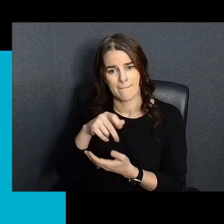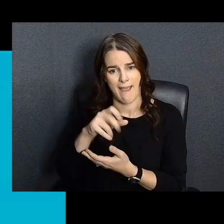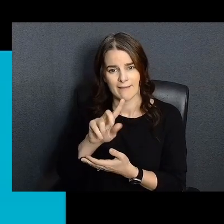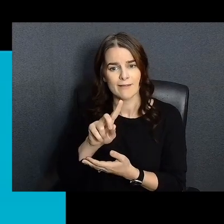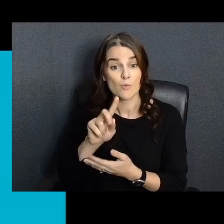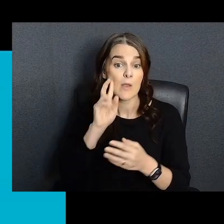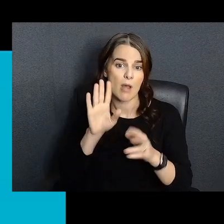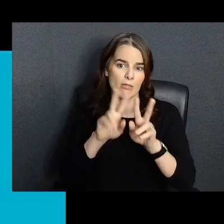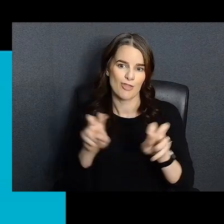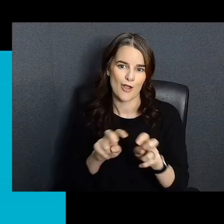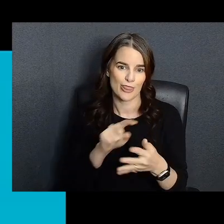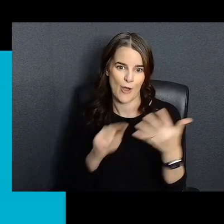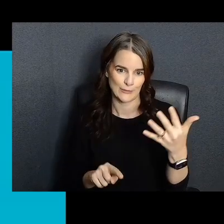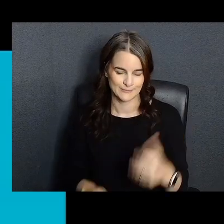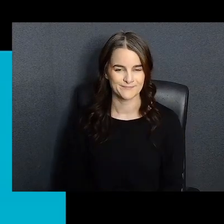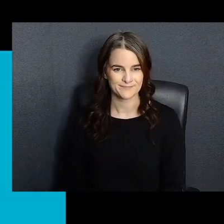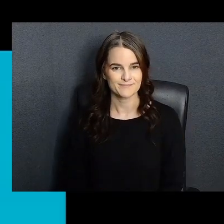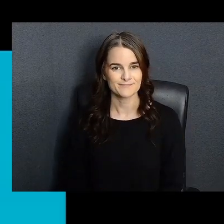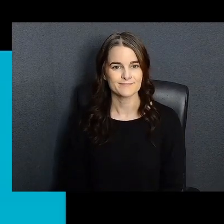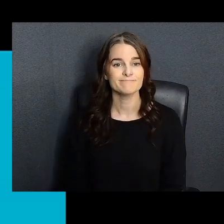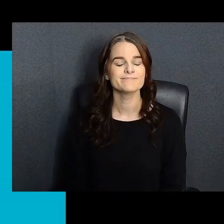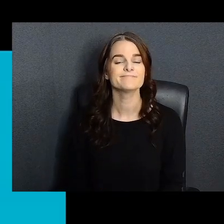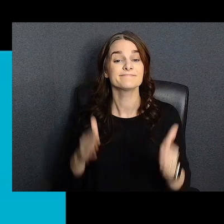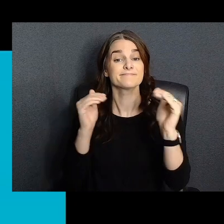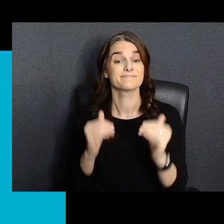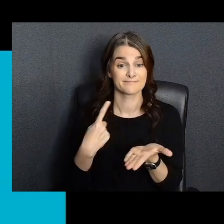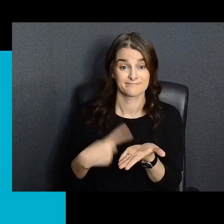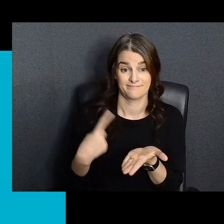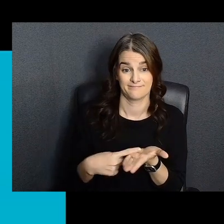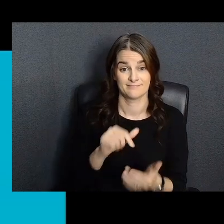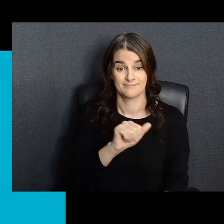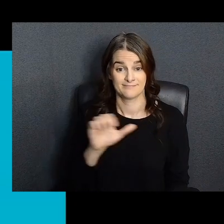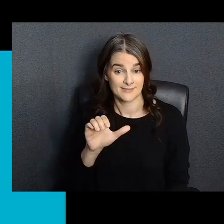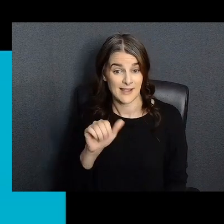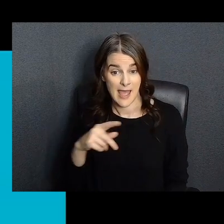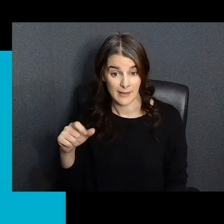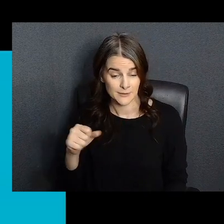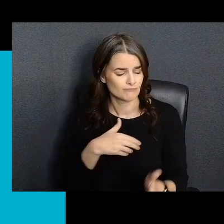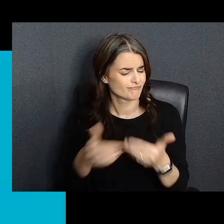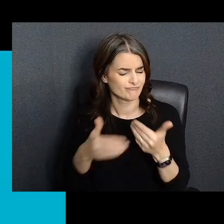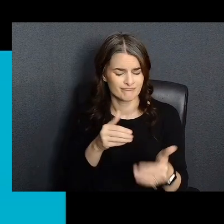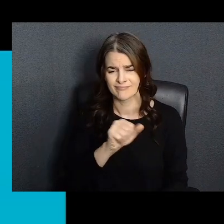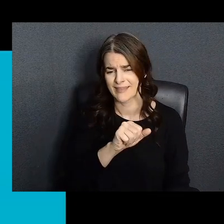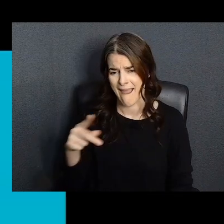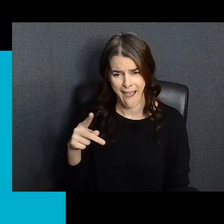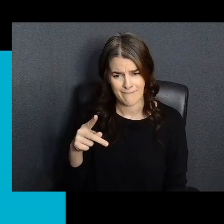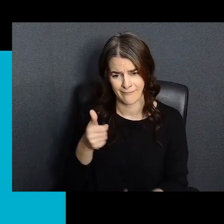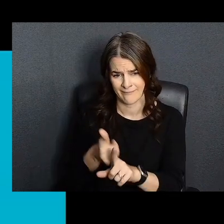So when we're talking about our AAC apps, regardless of what the app is--